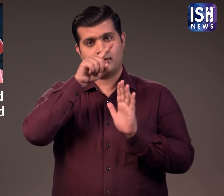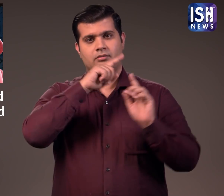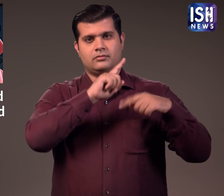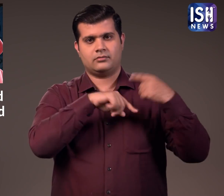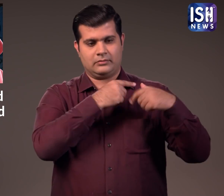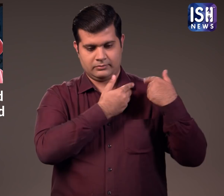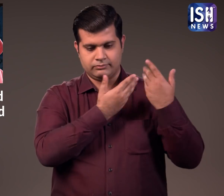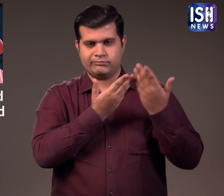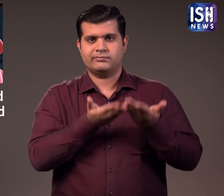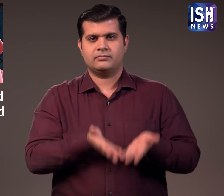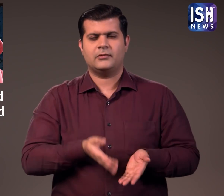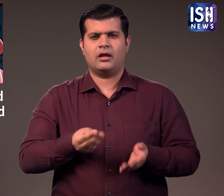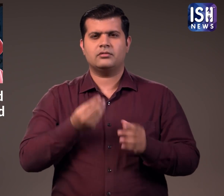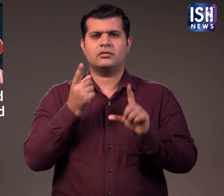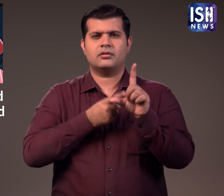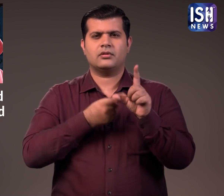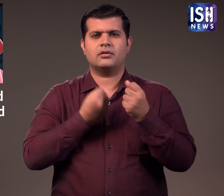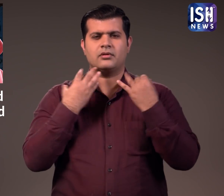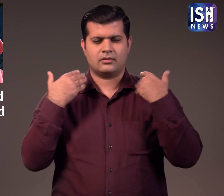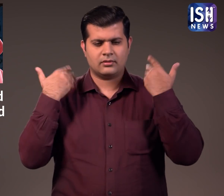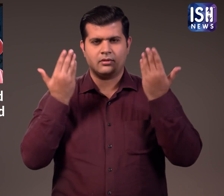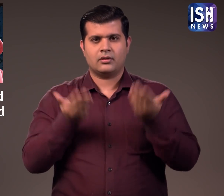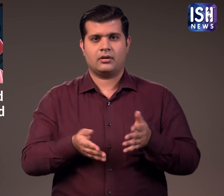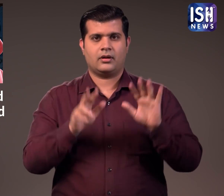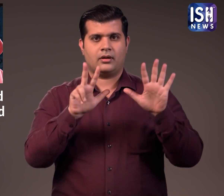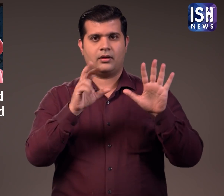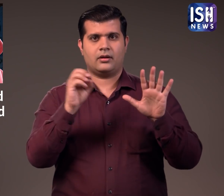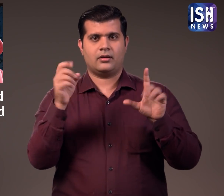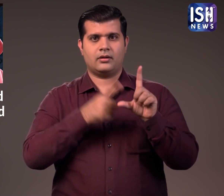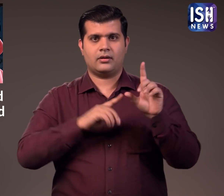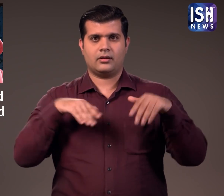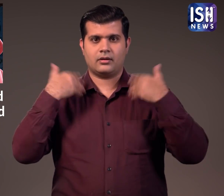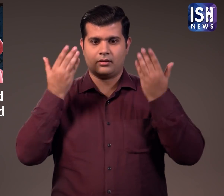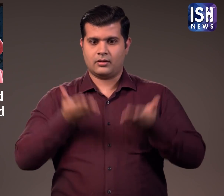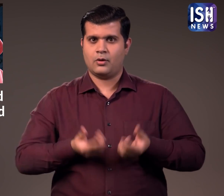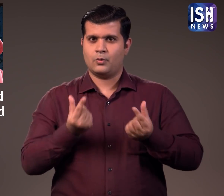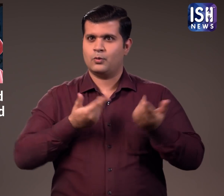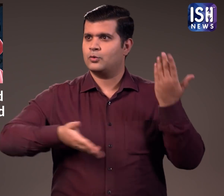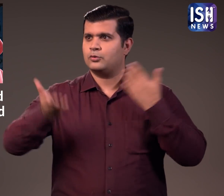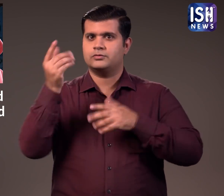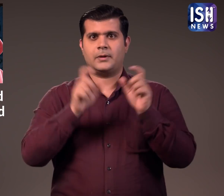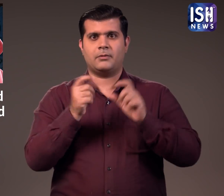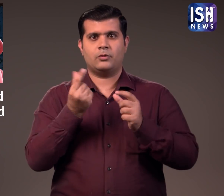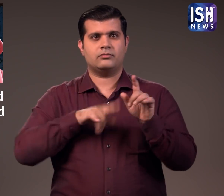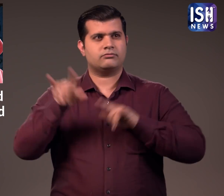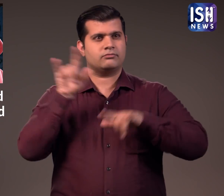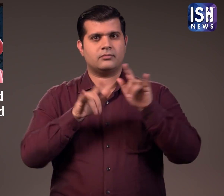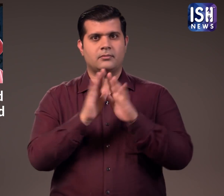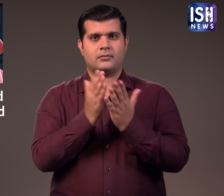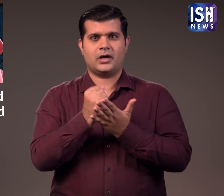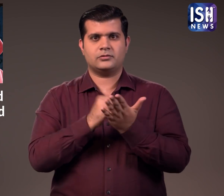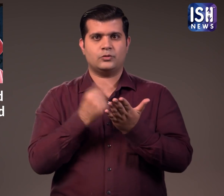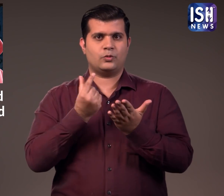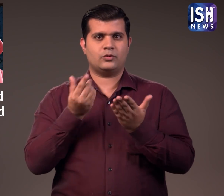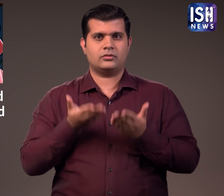Since then we are using the passport. It's been almost 800 years for foreign travel.